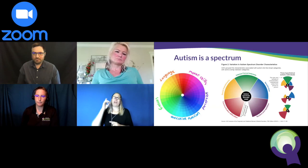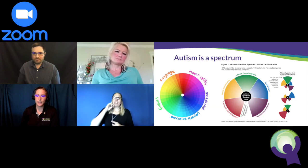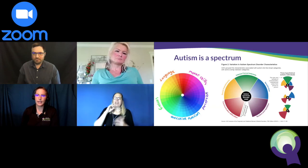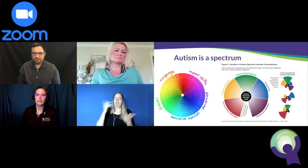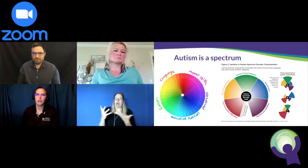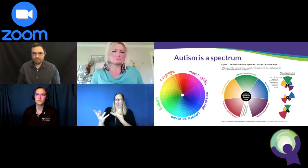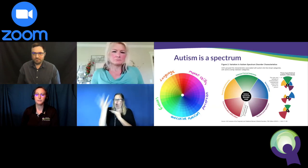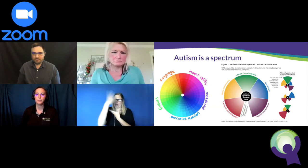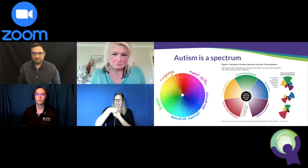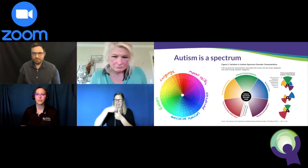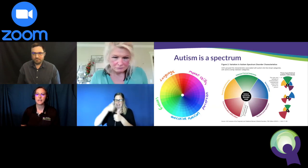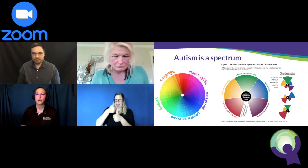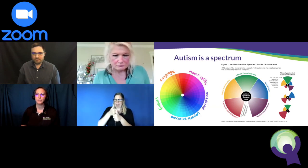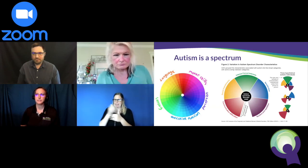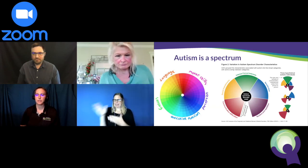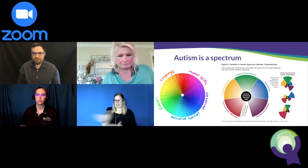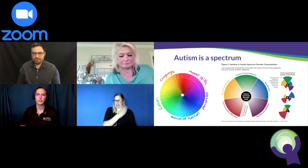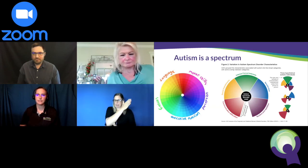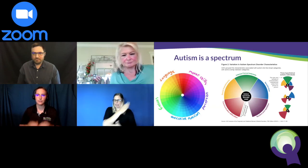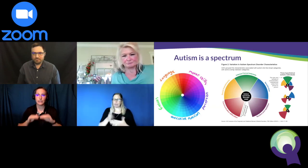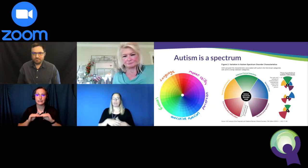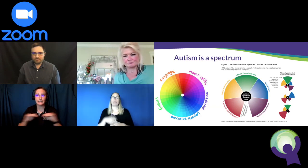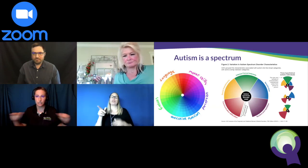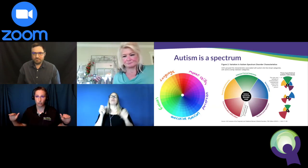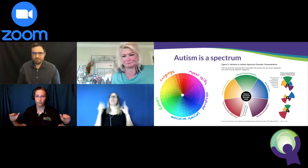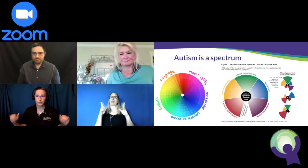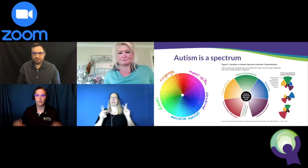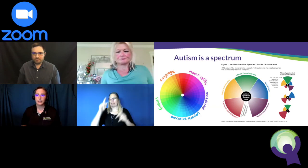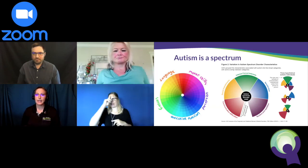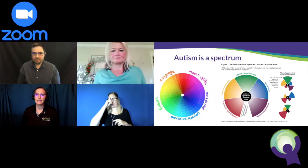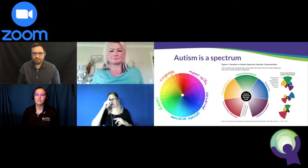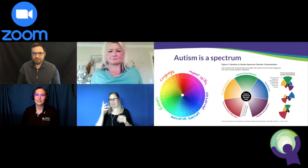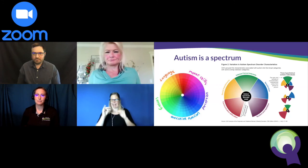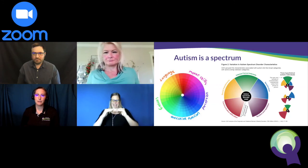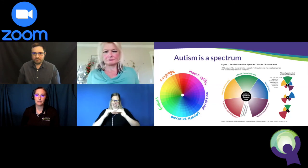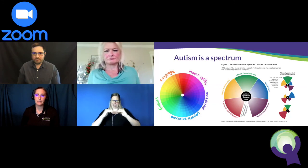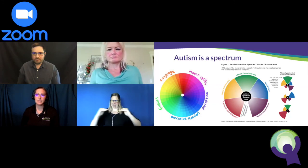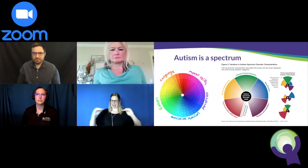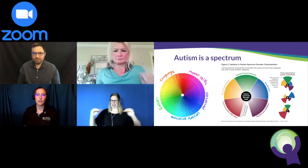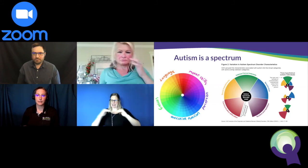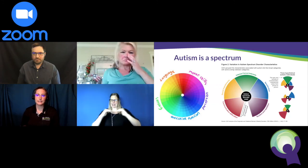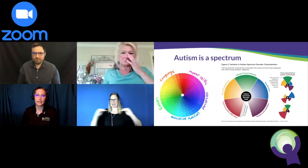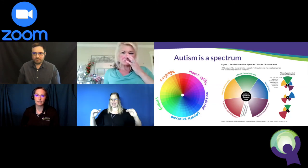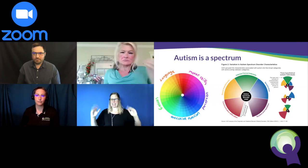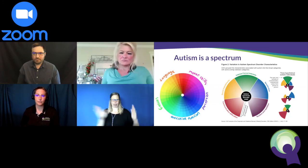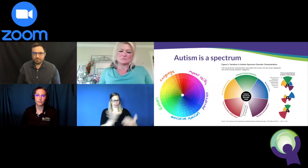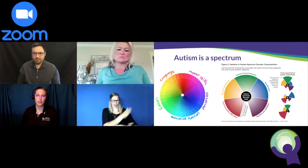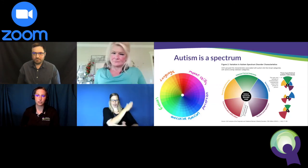and often people think of the spectrum as very linear. And in fact when we talk about the sign for spectrum ,